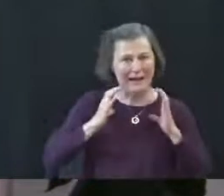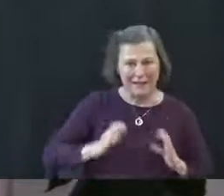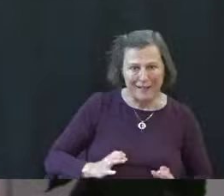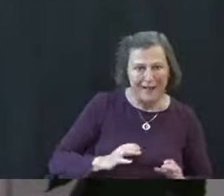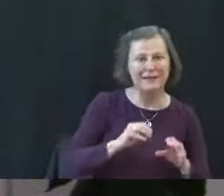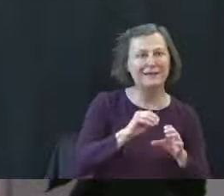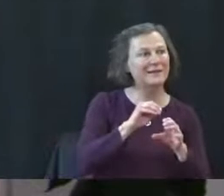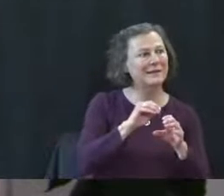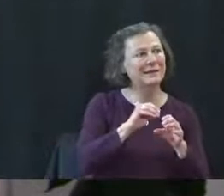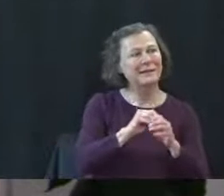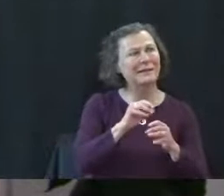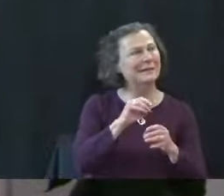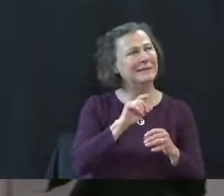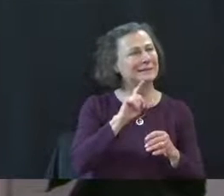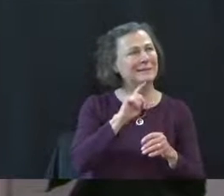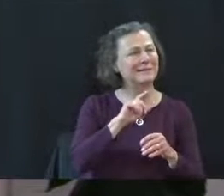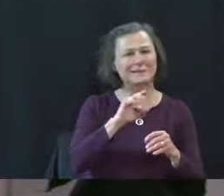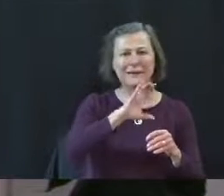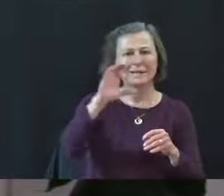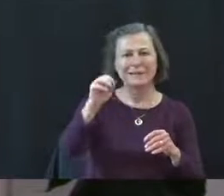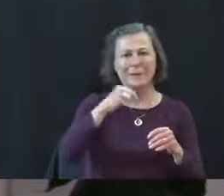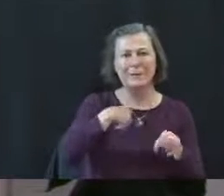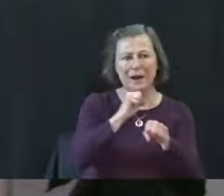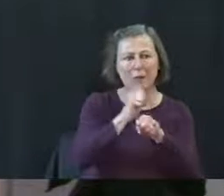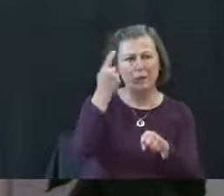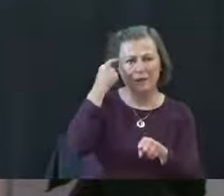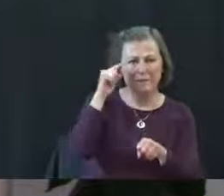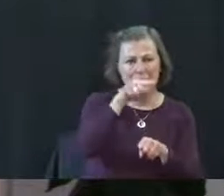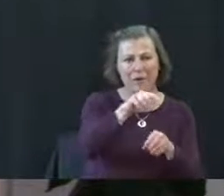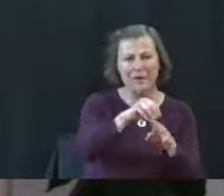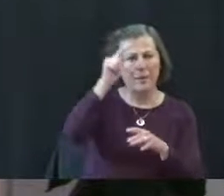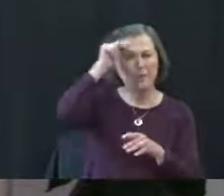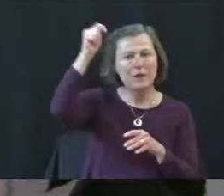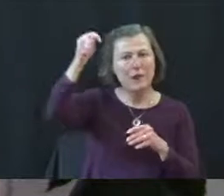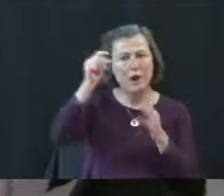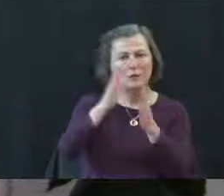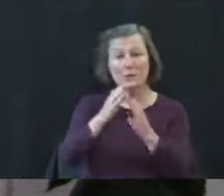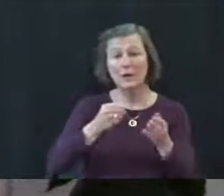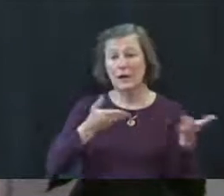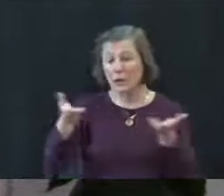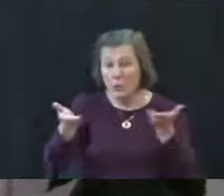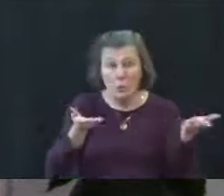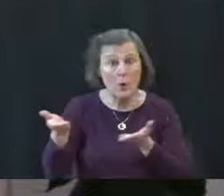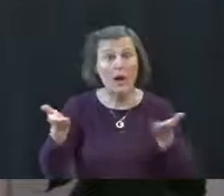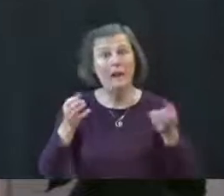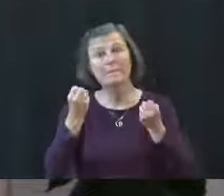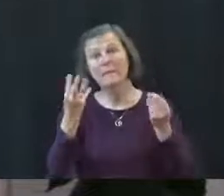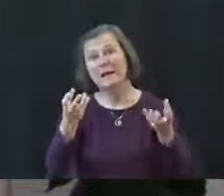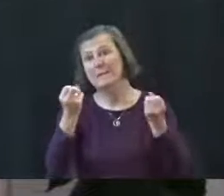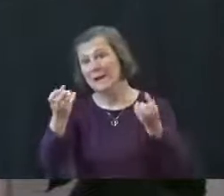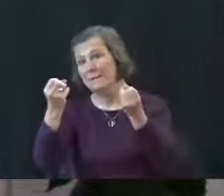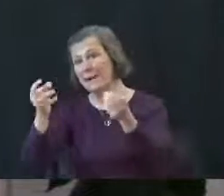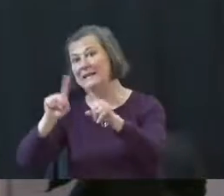worked for when I was in theology school and I waited tables at so many different restaurants